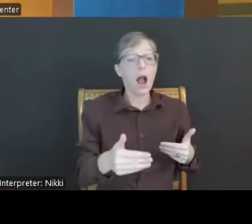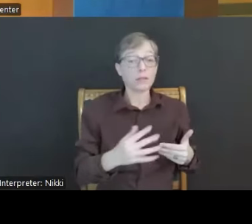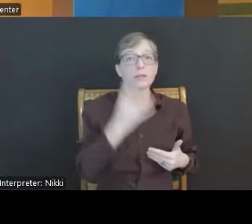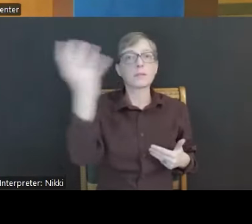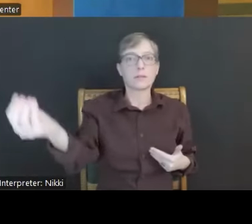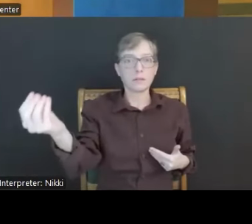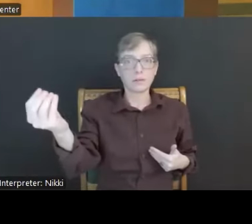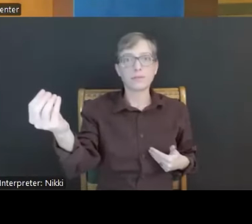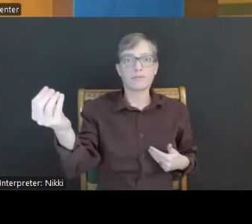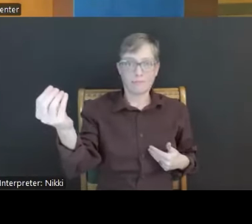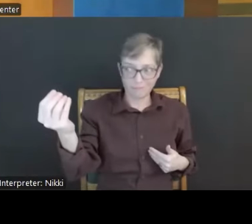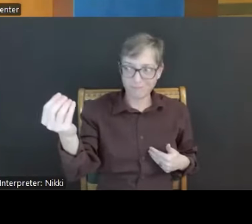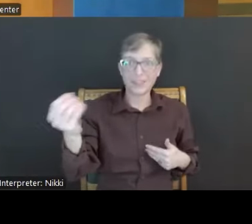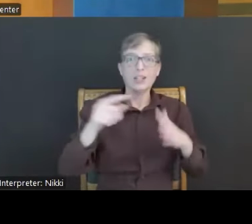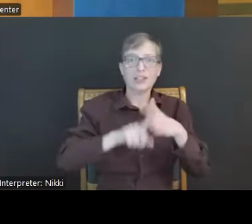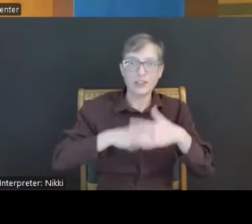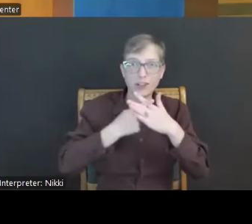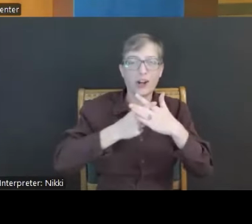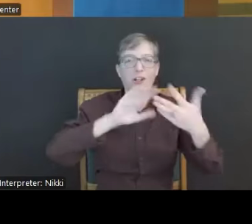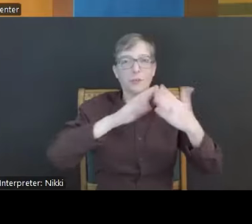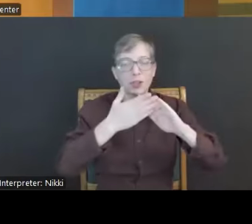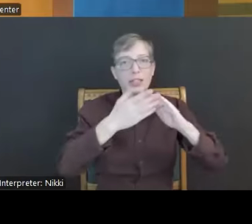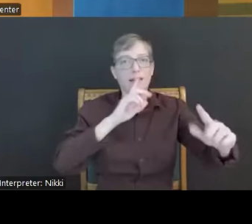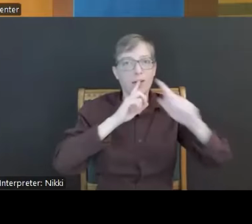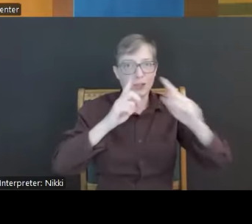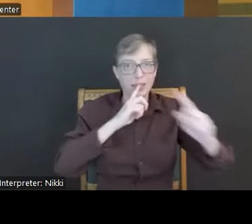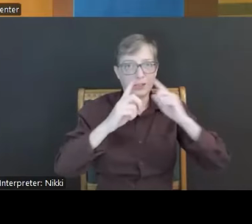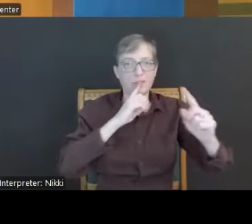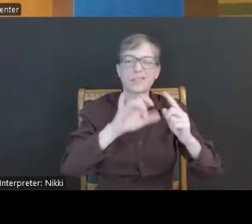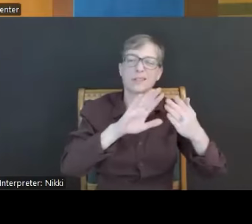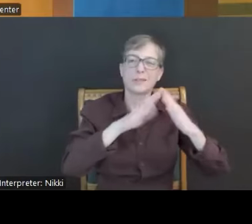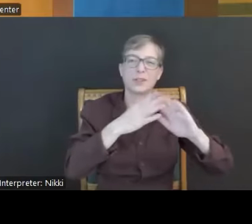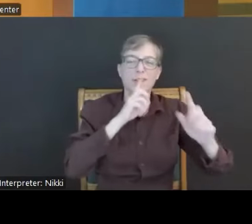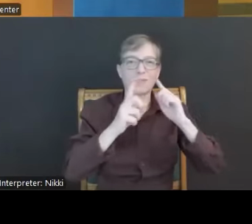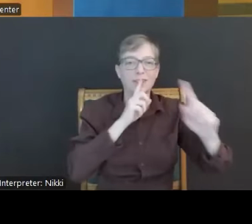conversations our community convers conversations came about where we're educating our community